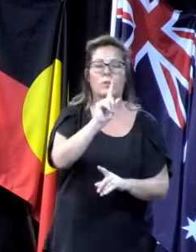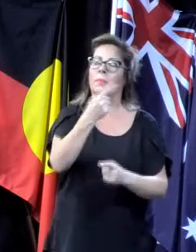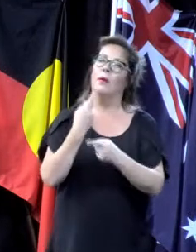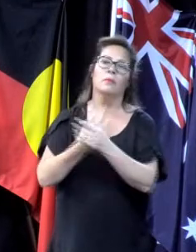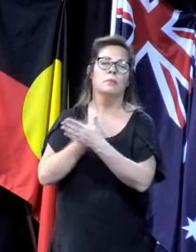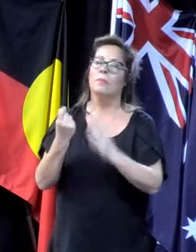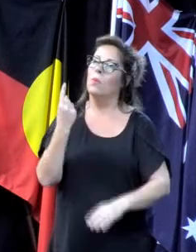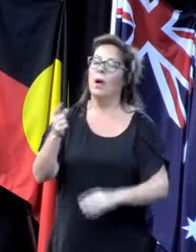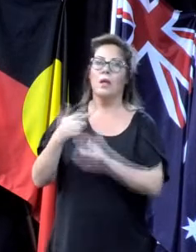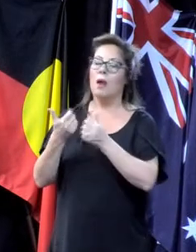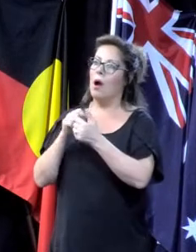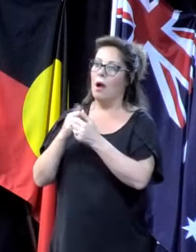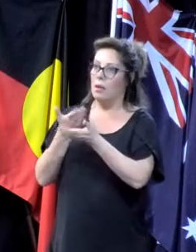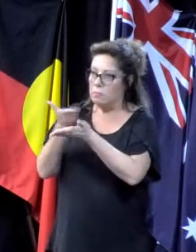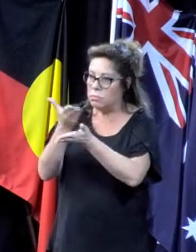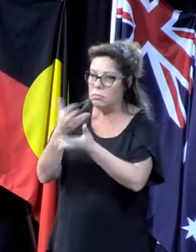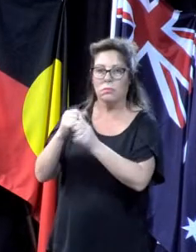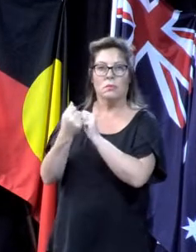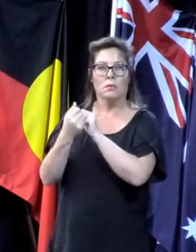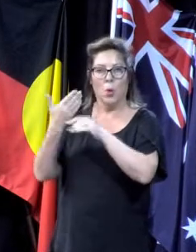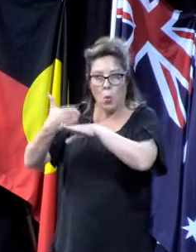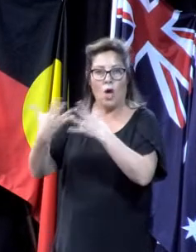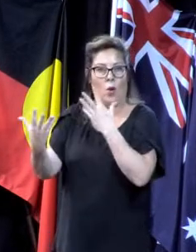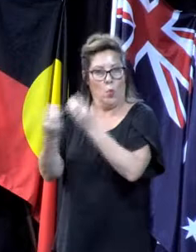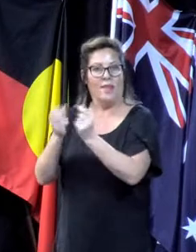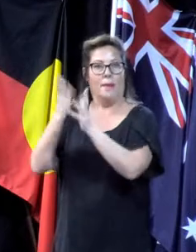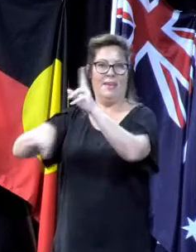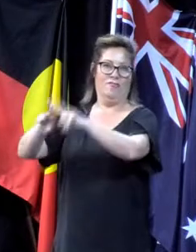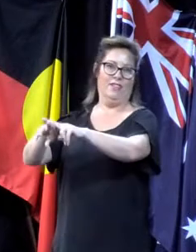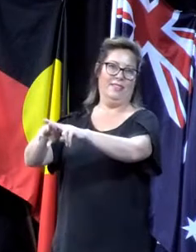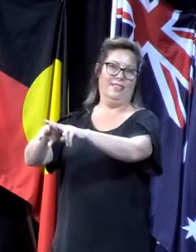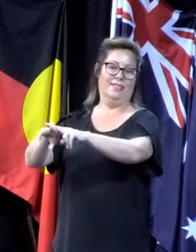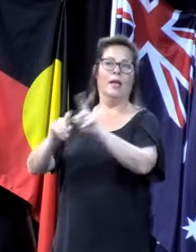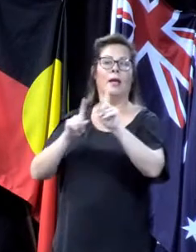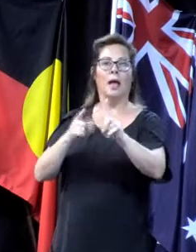So, the parents, we have already the credibility. We have the trust of the parents.